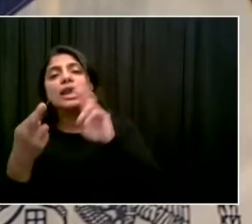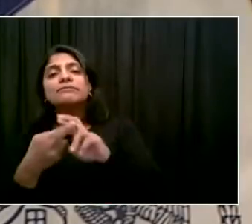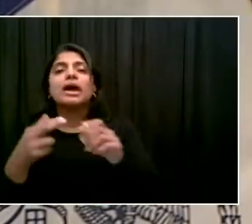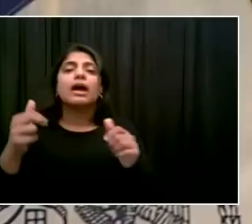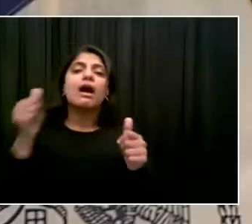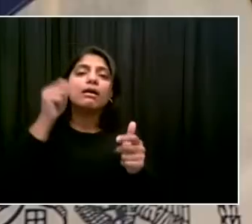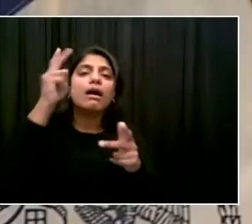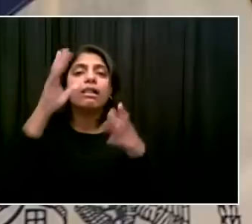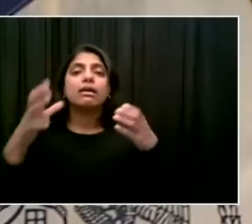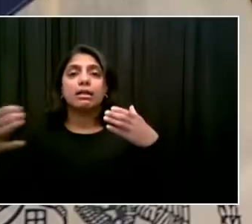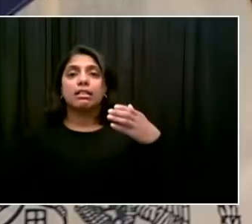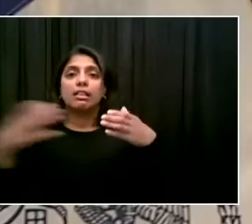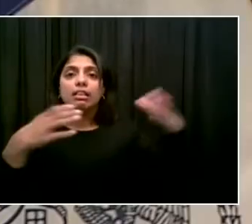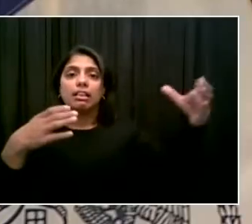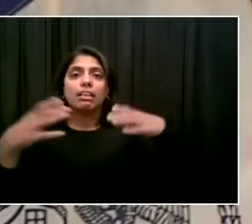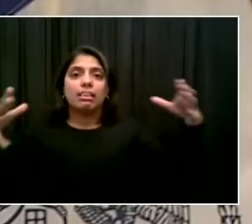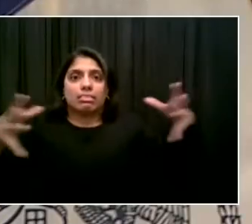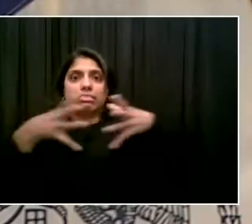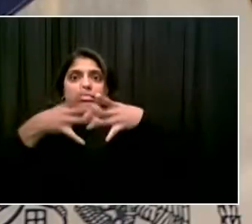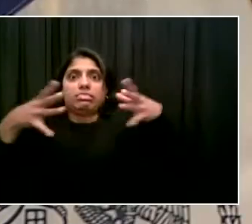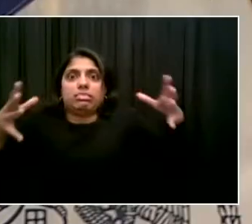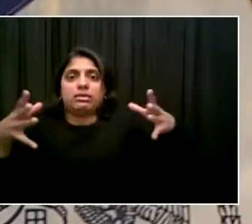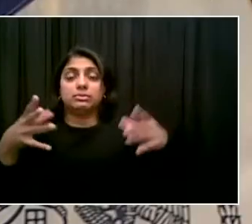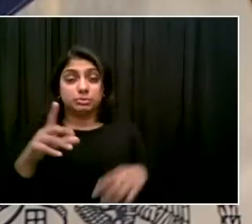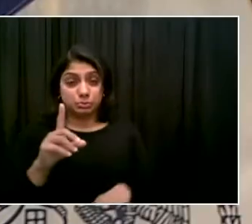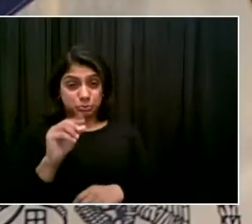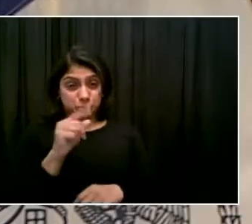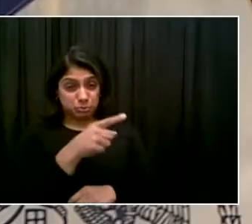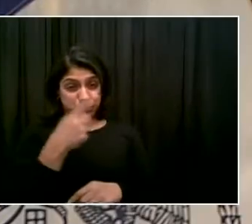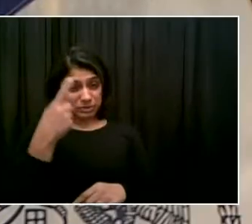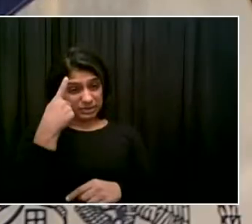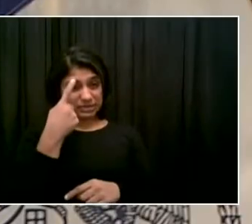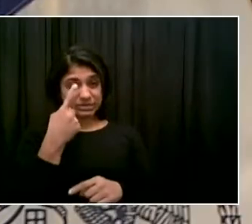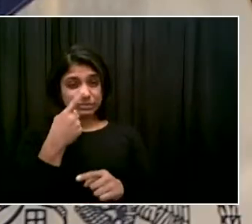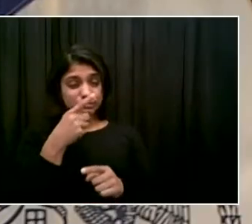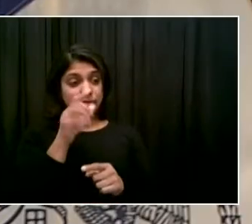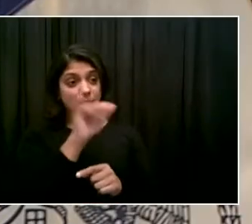YOU FEEL ABOUT SOMETHING LIKE THAT? BEFORE WE TURN TO DR. DAVE